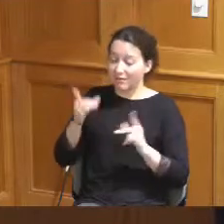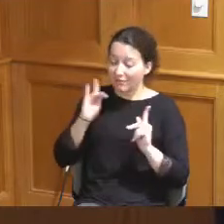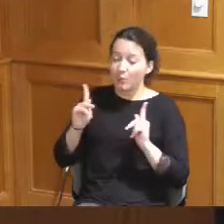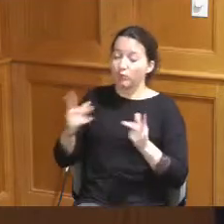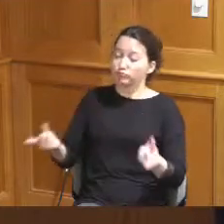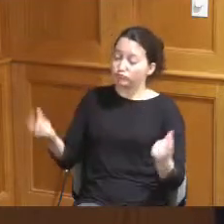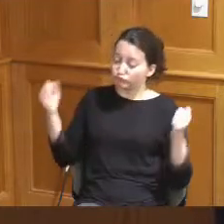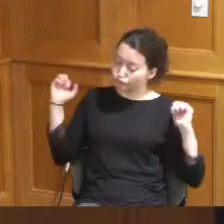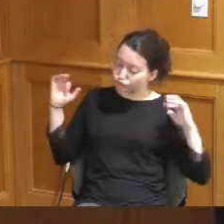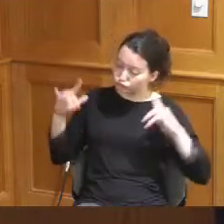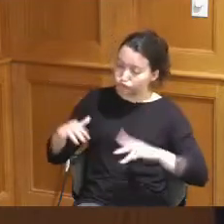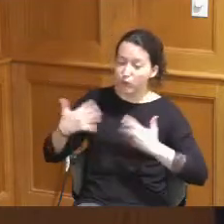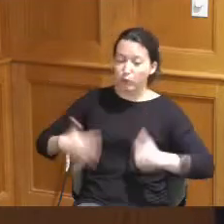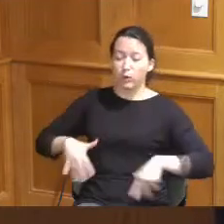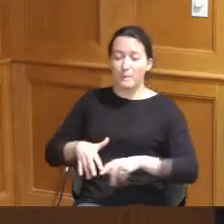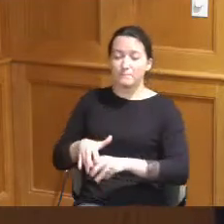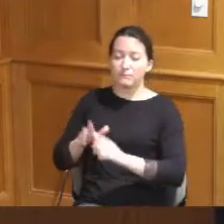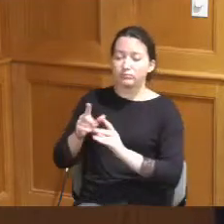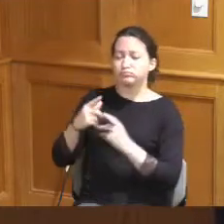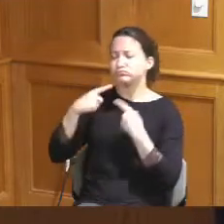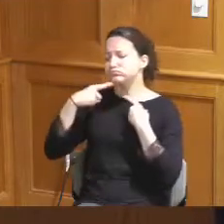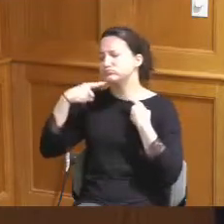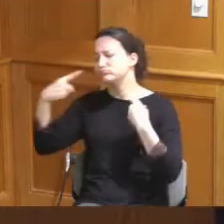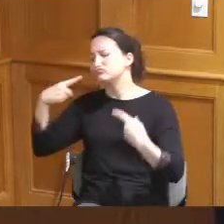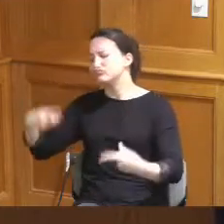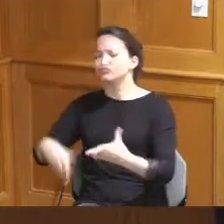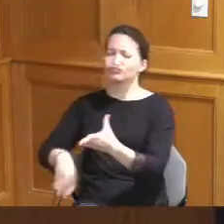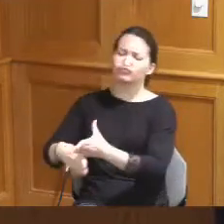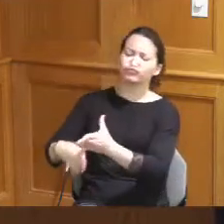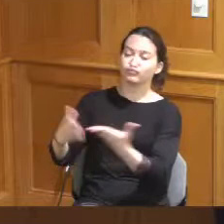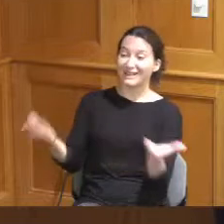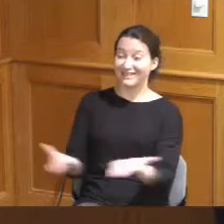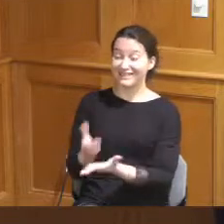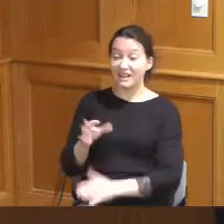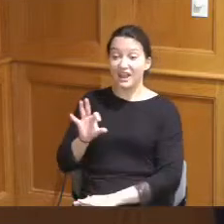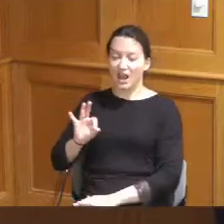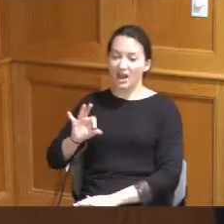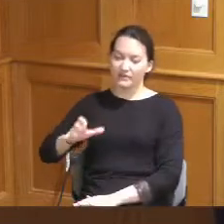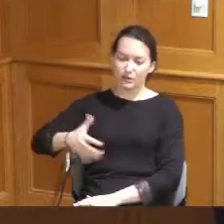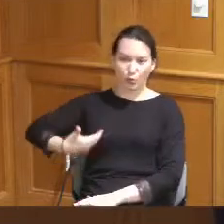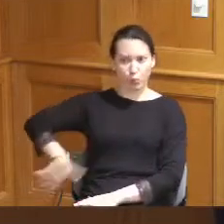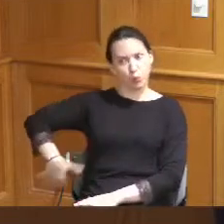all the star power that was in town and I'm just telling you FC played boy that was something down